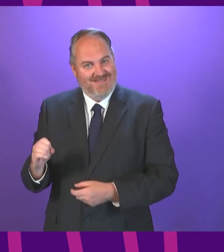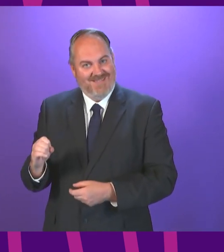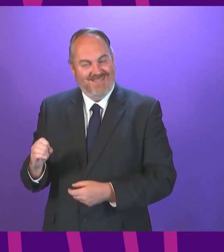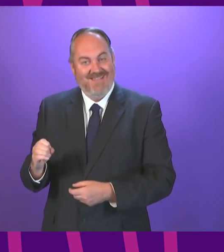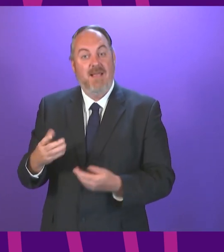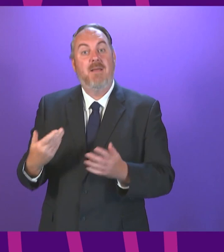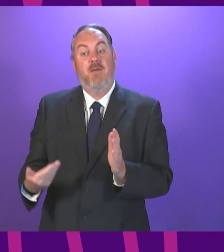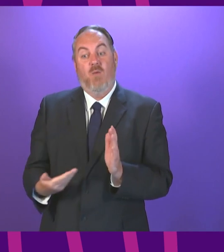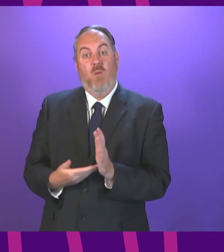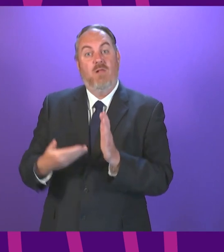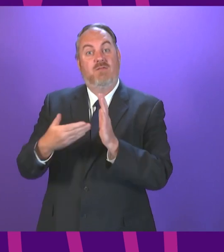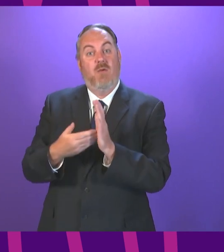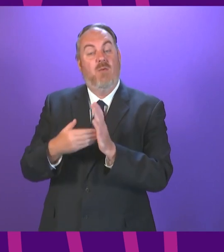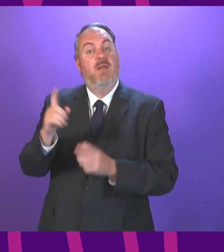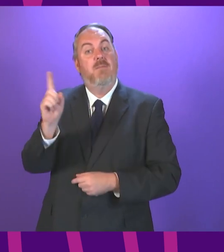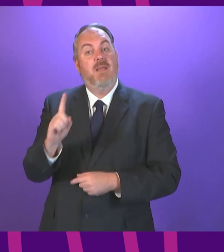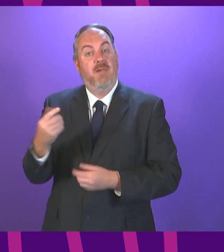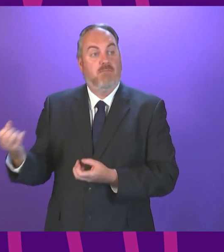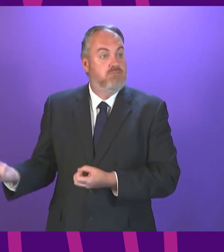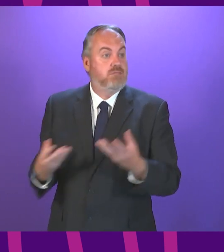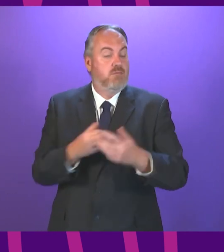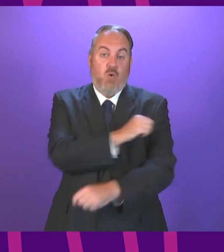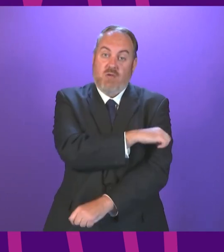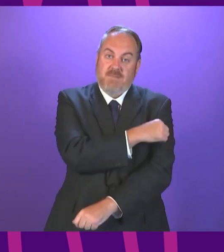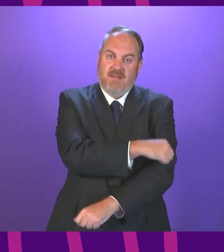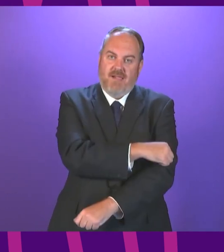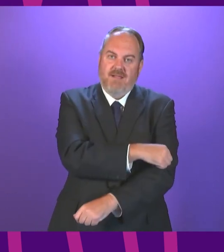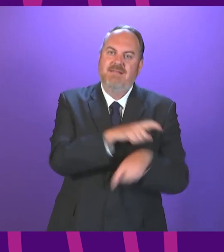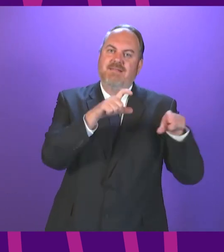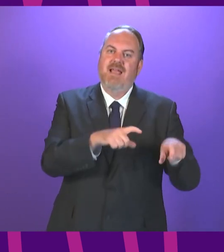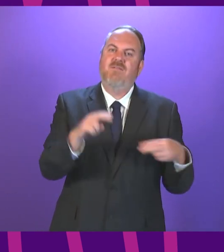more quickly than was the case previously. All that reflects the fact that a much greater